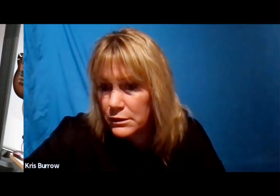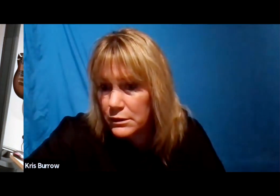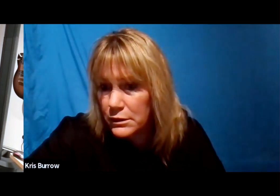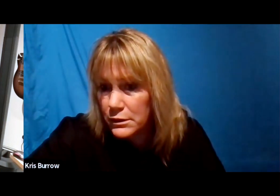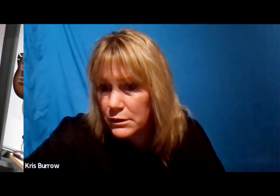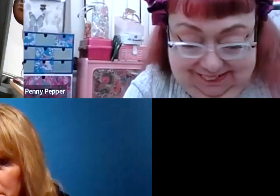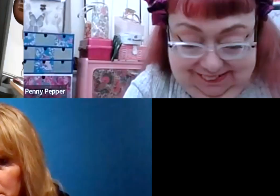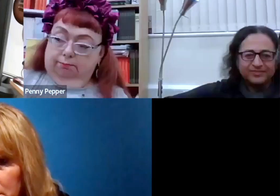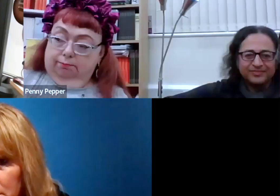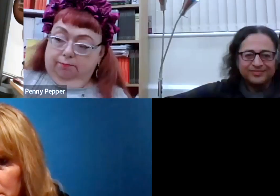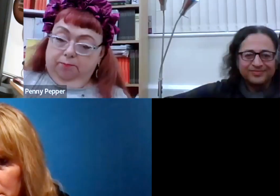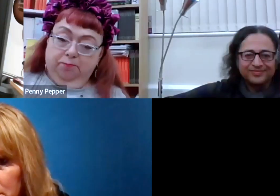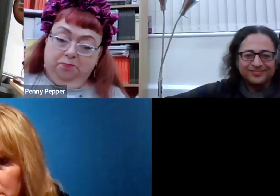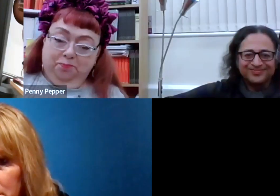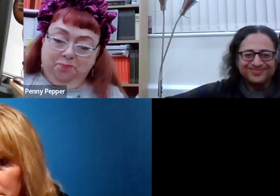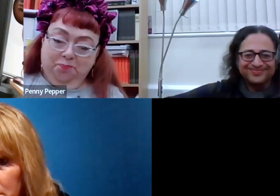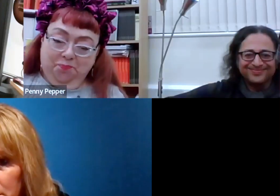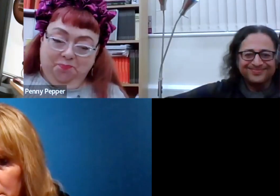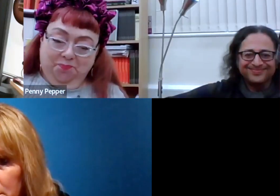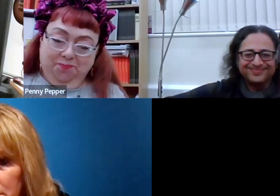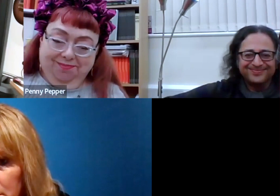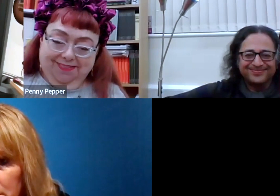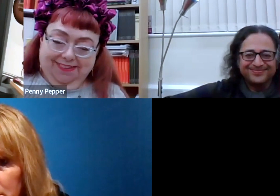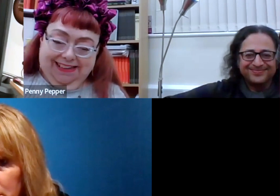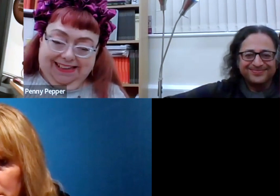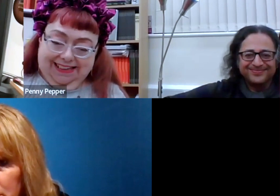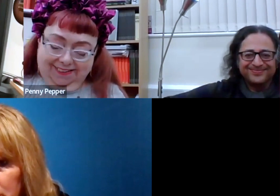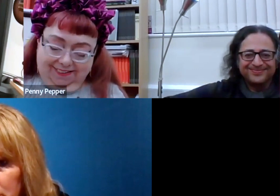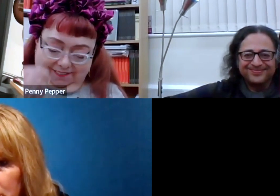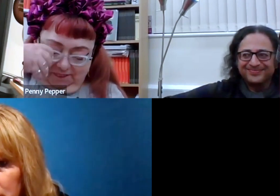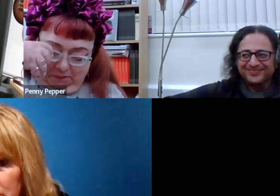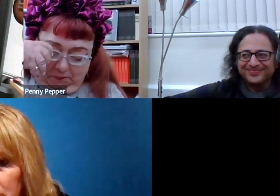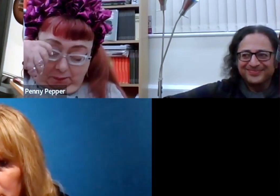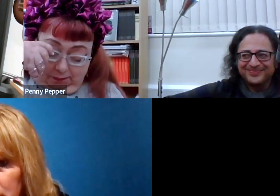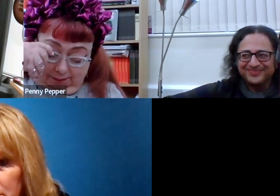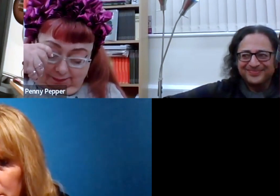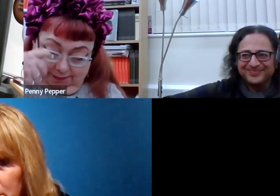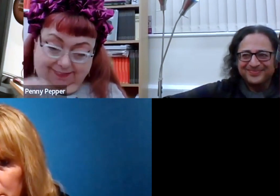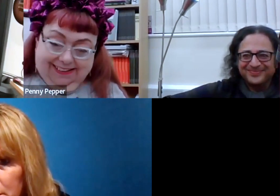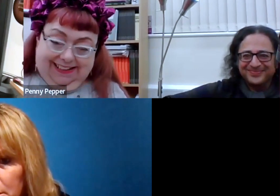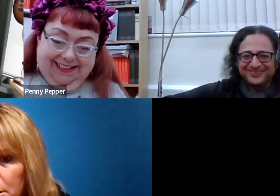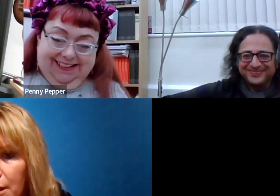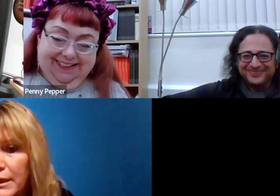sharing, okay. It's all about working together.